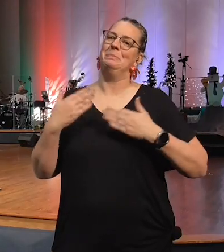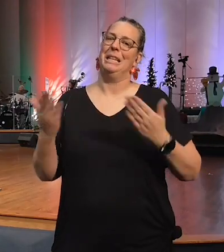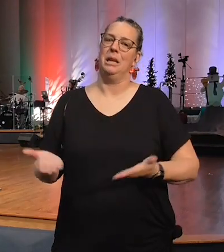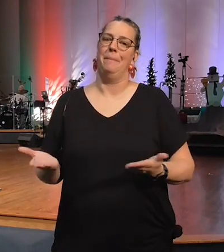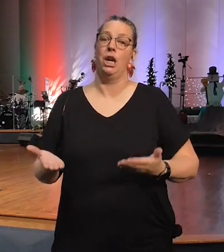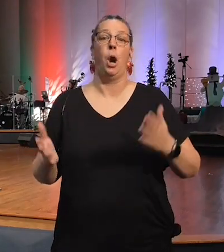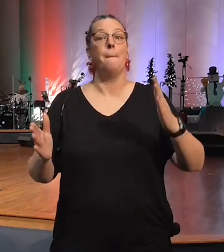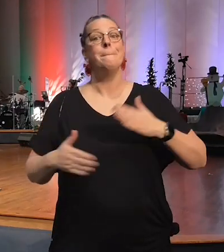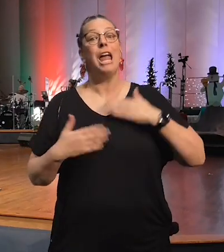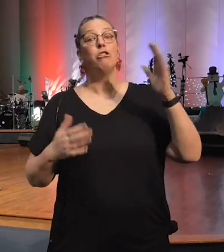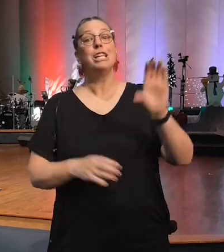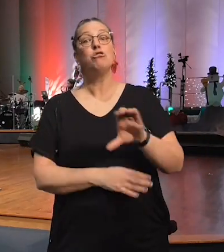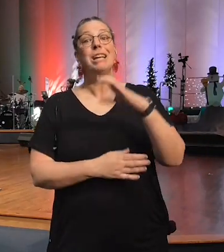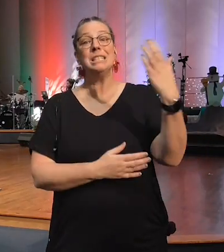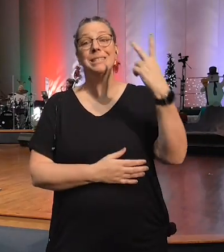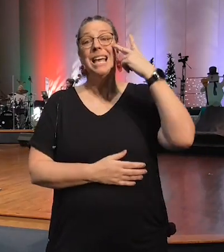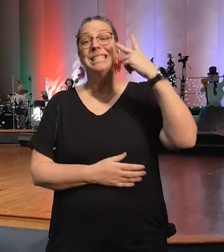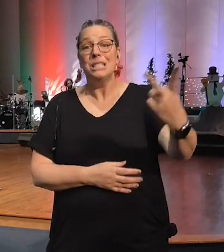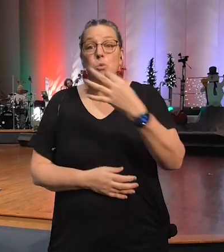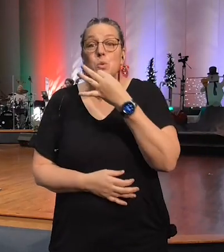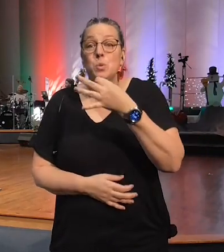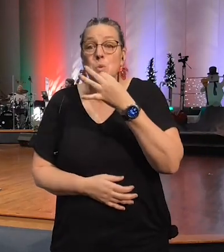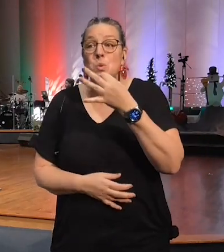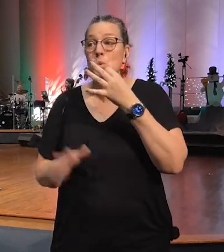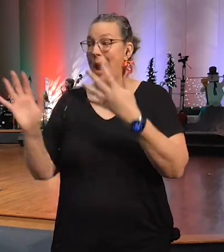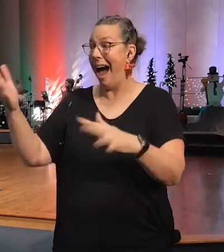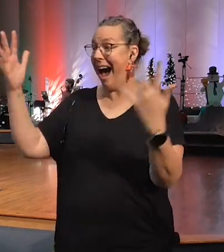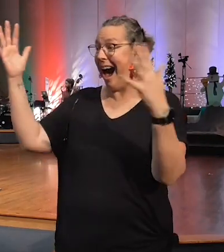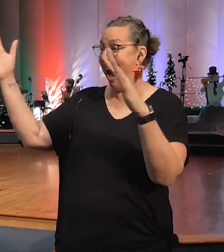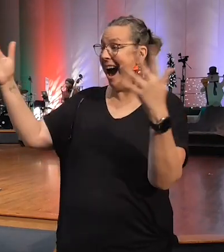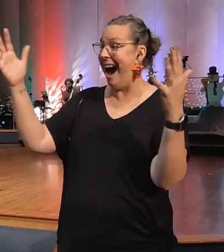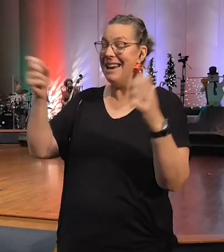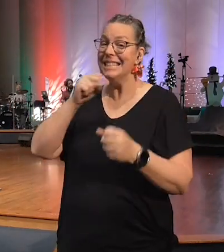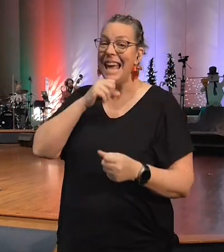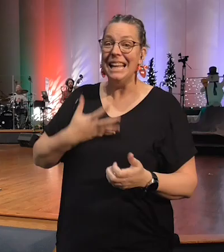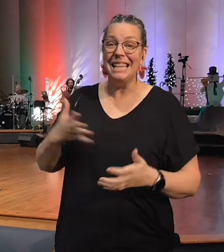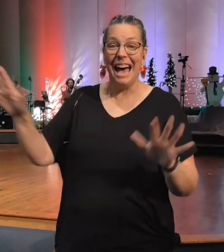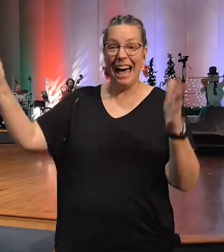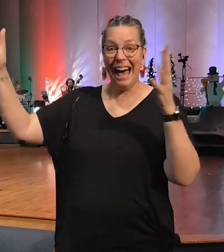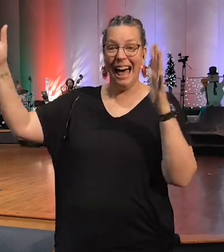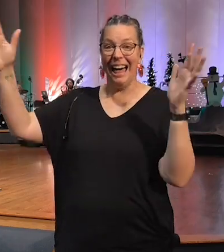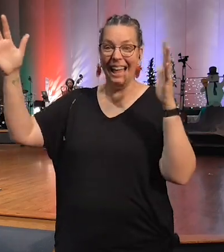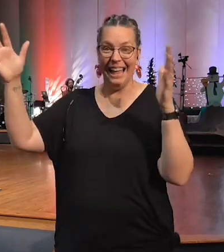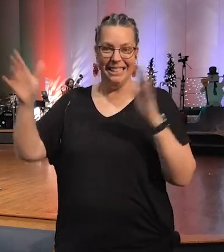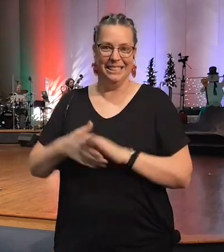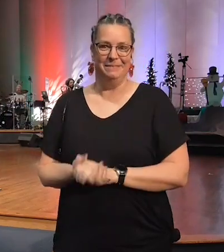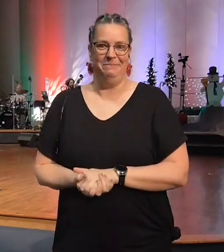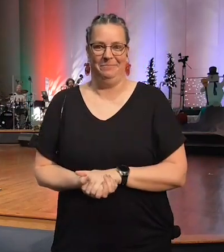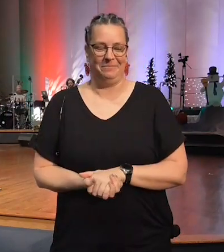you it is a delight to be here again in Merry Christmas and I'll see you soon all right Santa